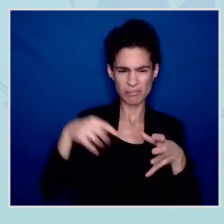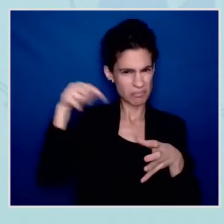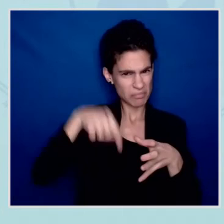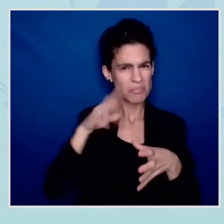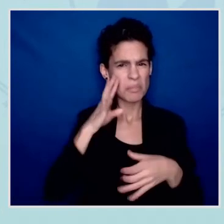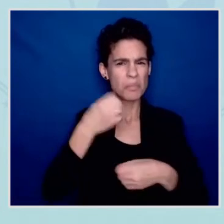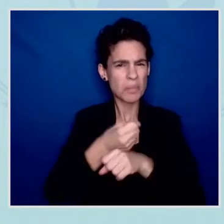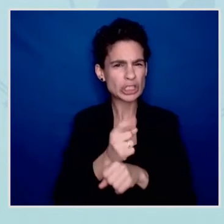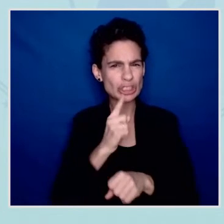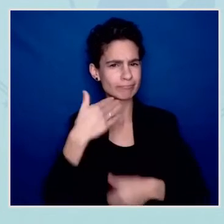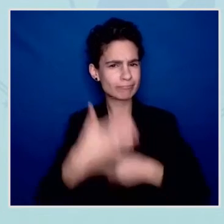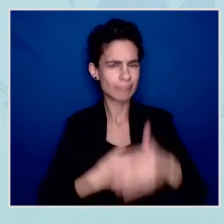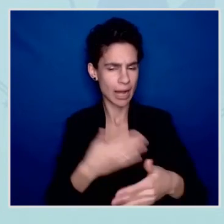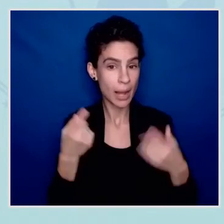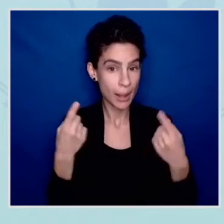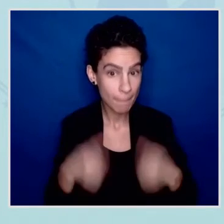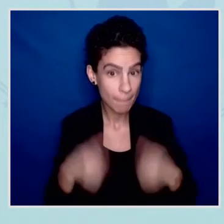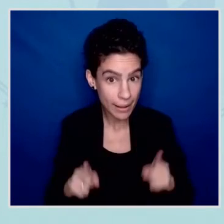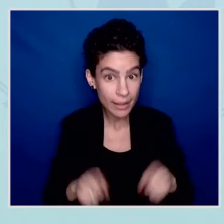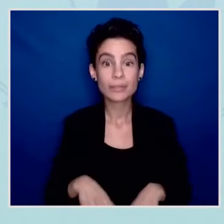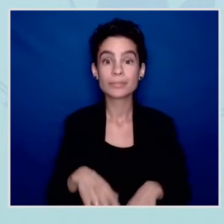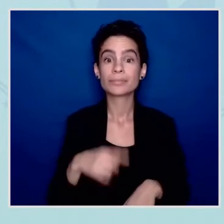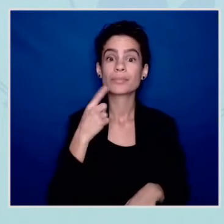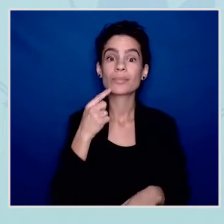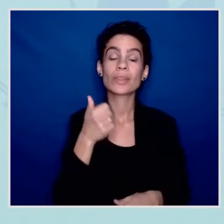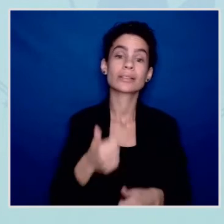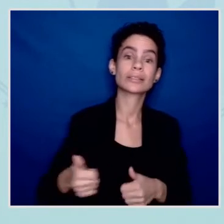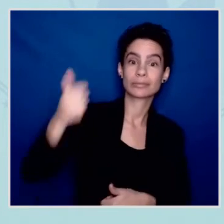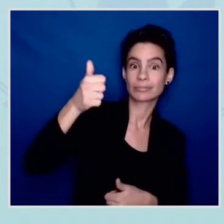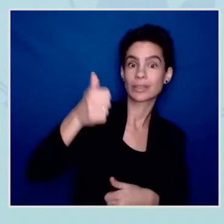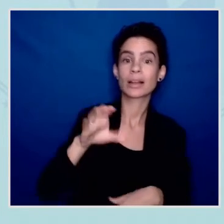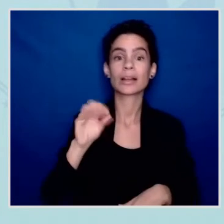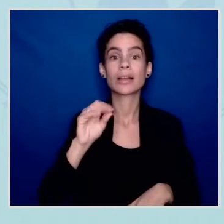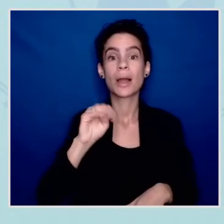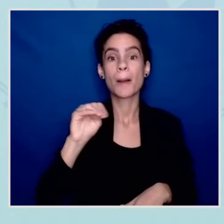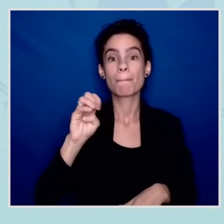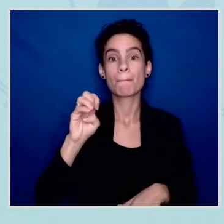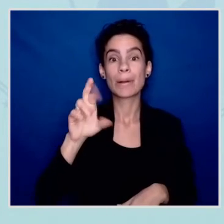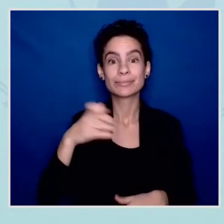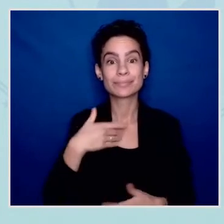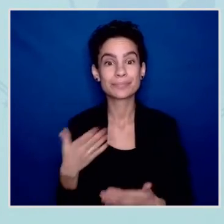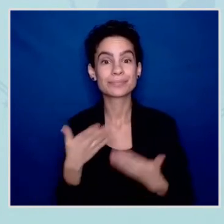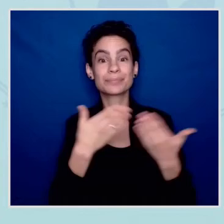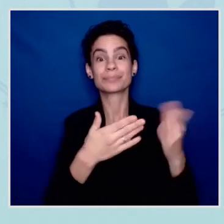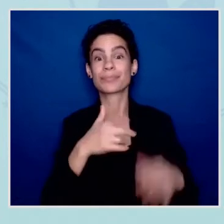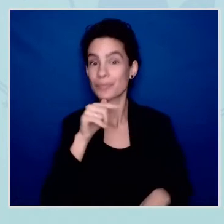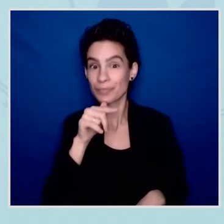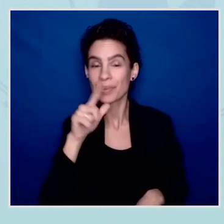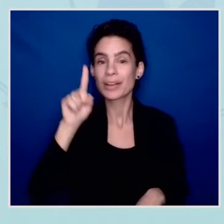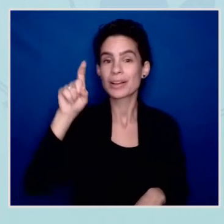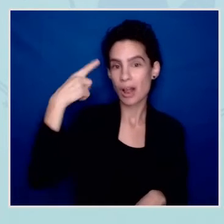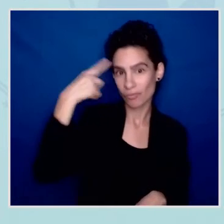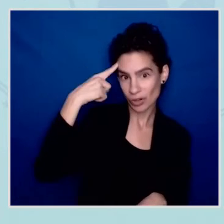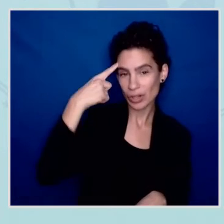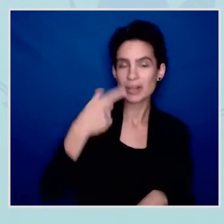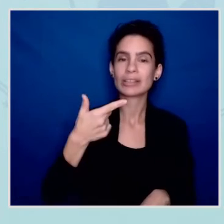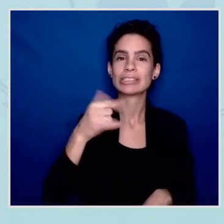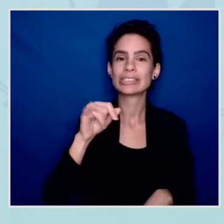WITH AN ECONOMY THAT WORKS FOR ALL AMERICANS. AND THIS IS A TEAM THAT'S GOING TO HELP GET